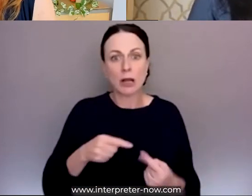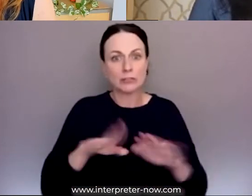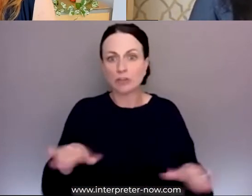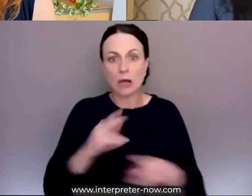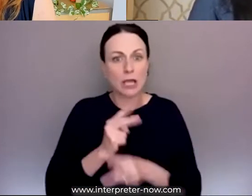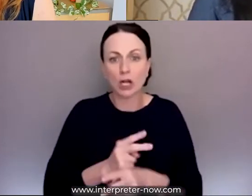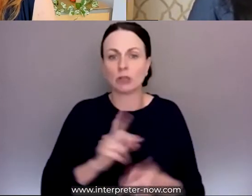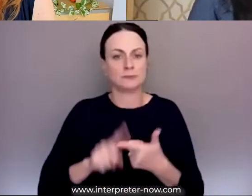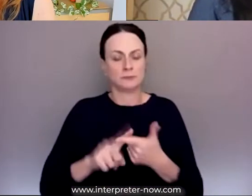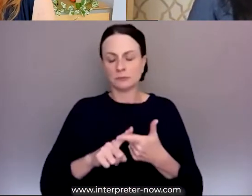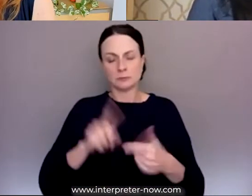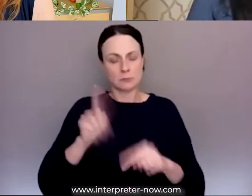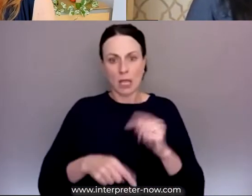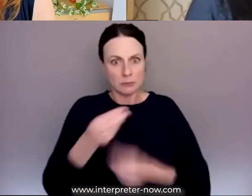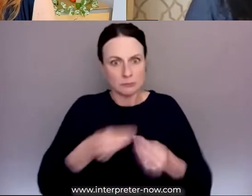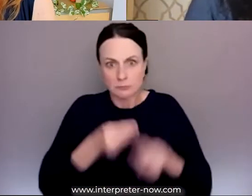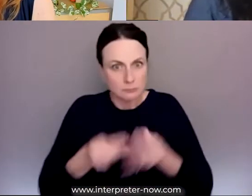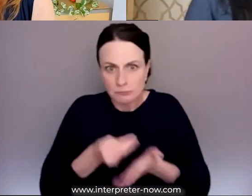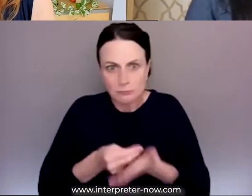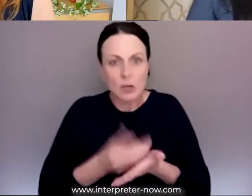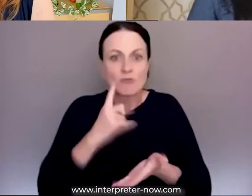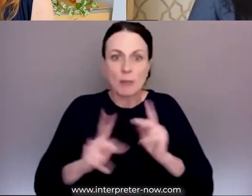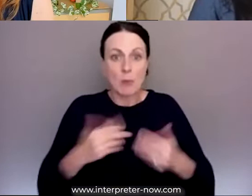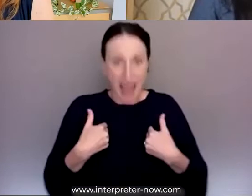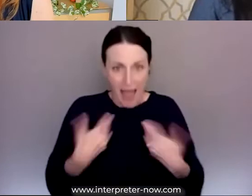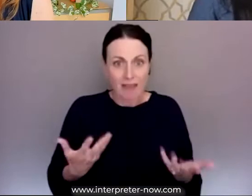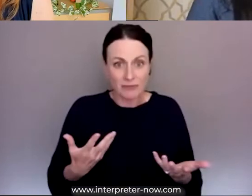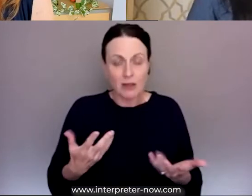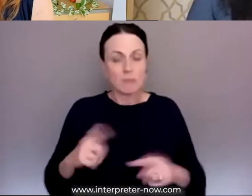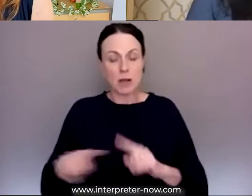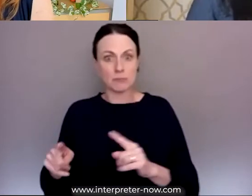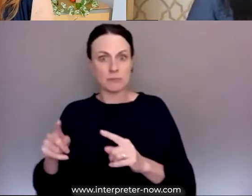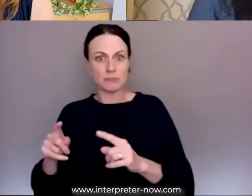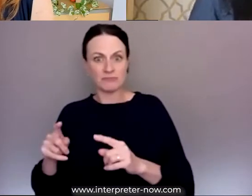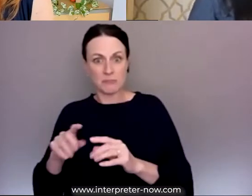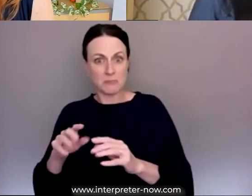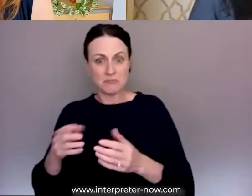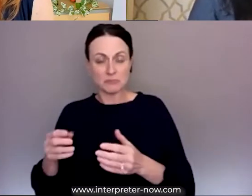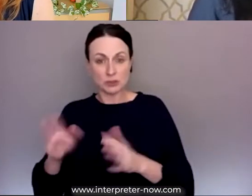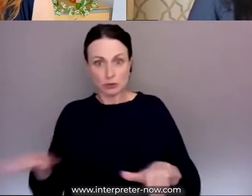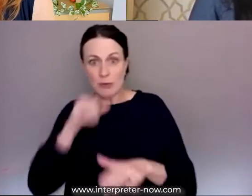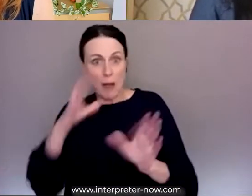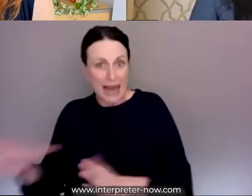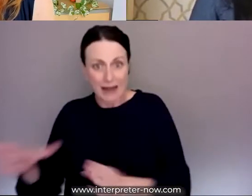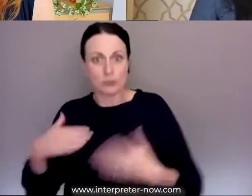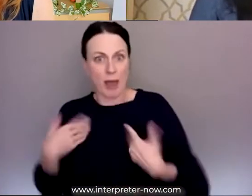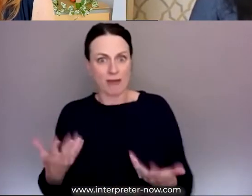We're struggling to make ends meet for the families we do have, let alone the families we don't want to have or aren't planning to have. There is no safety net right now.